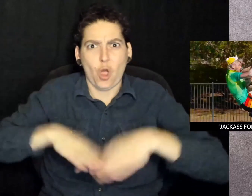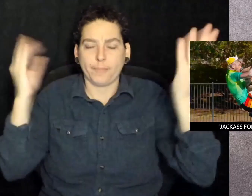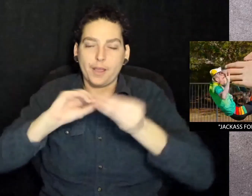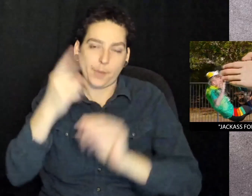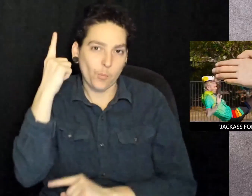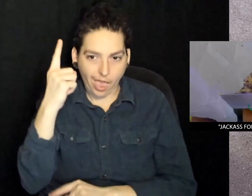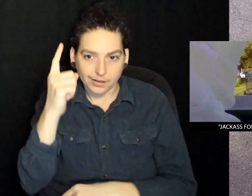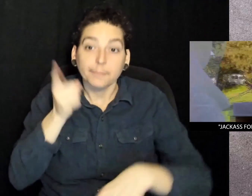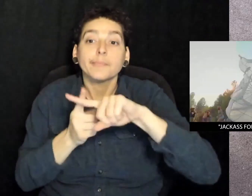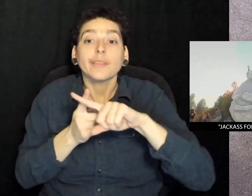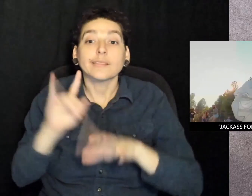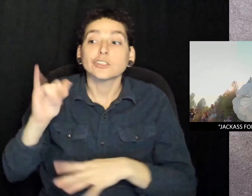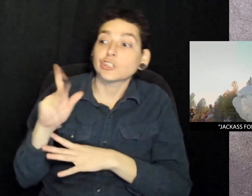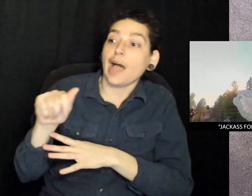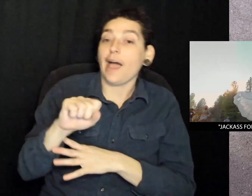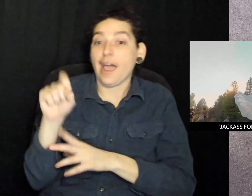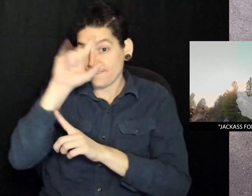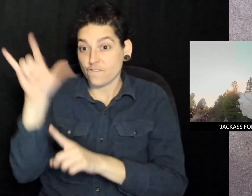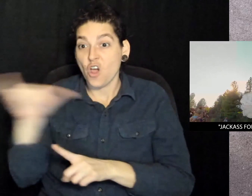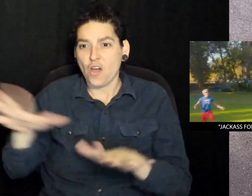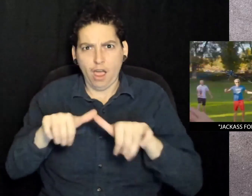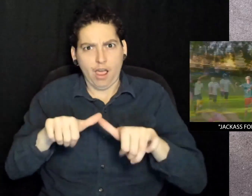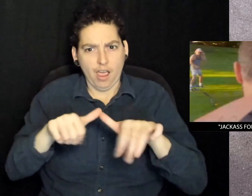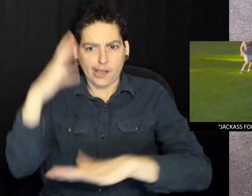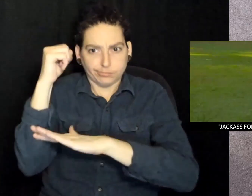every jackass movie in history has opened at number one